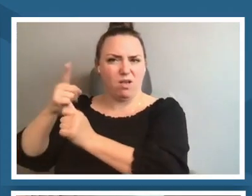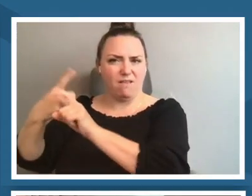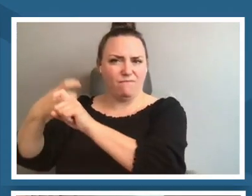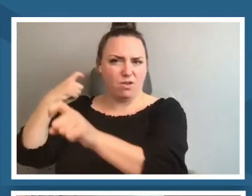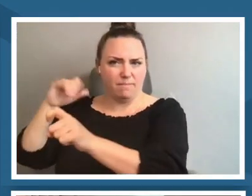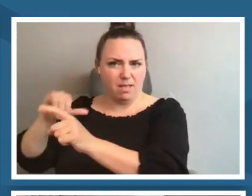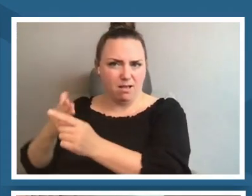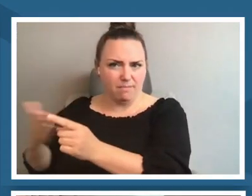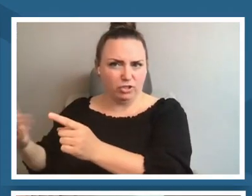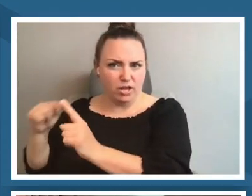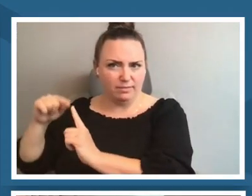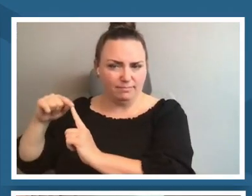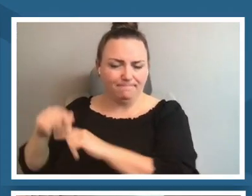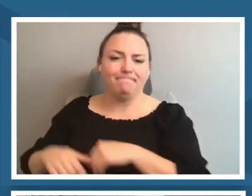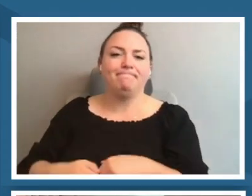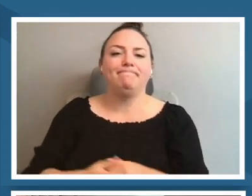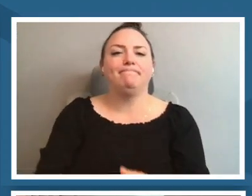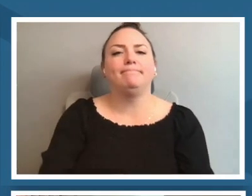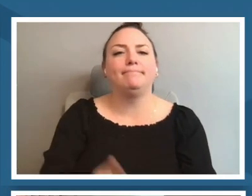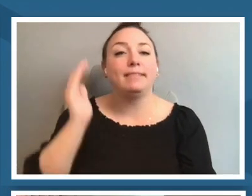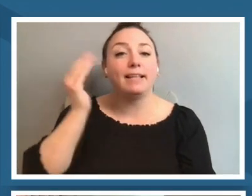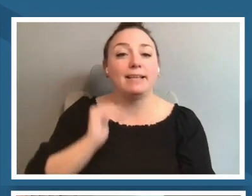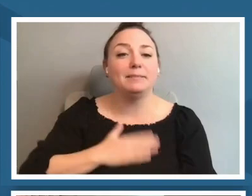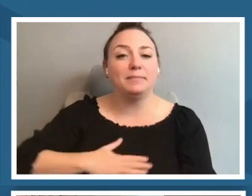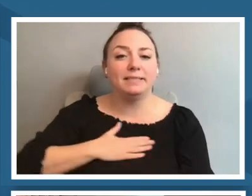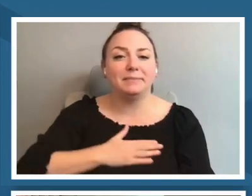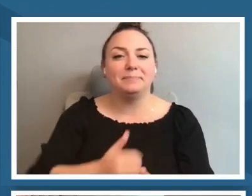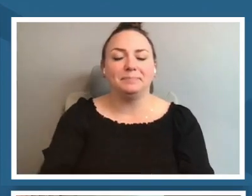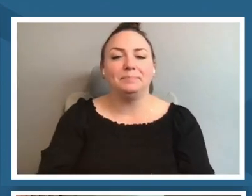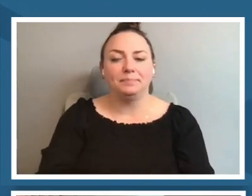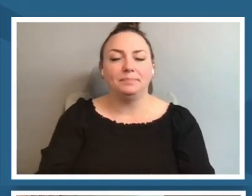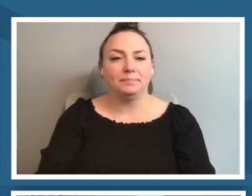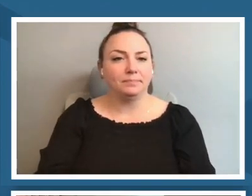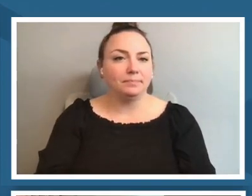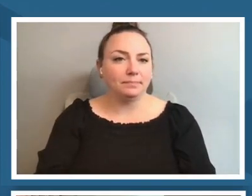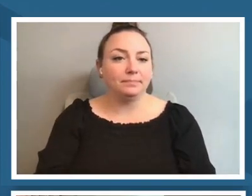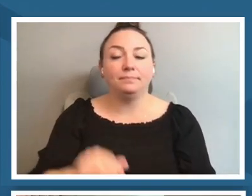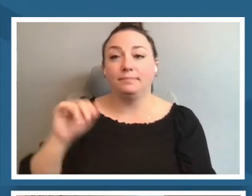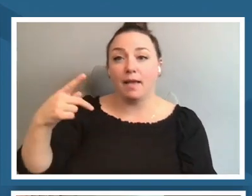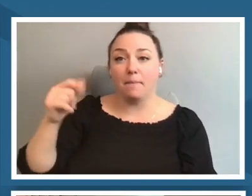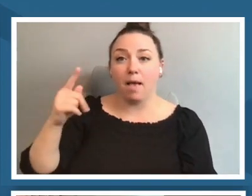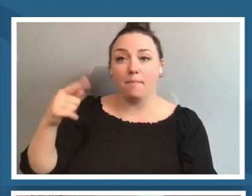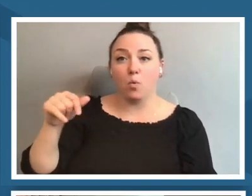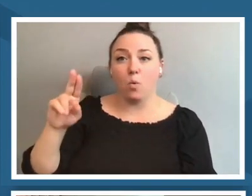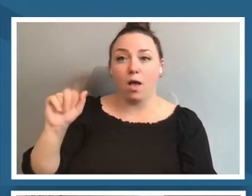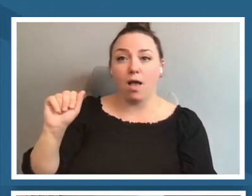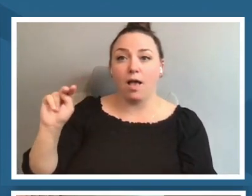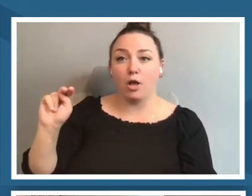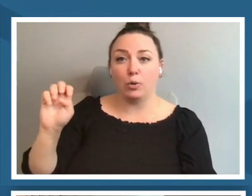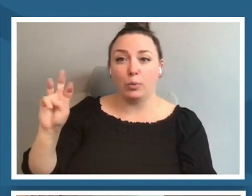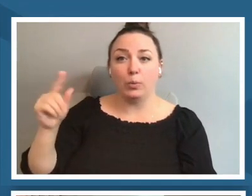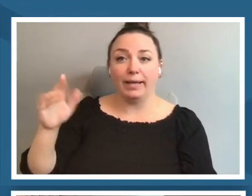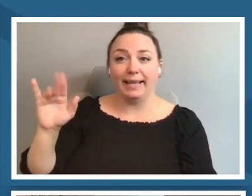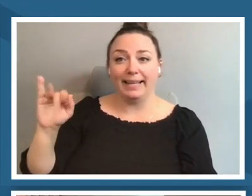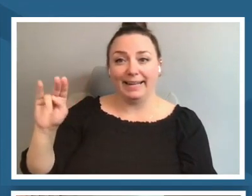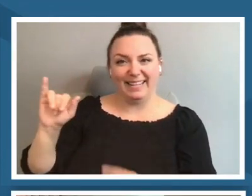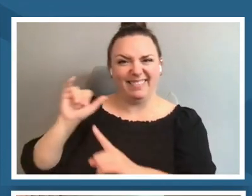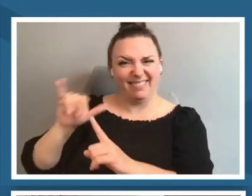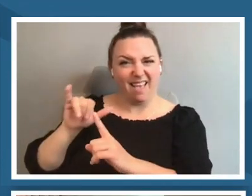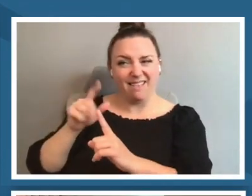all right next slide please so if papua new guinea is a source of